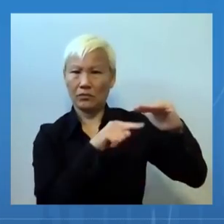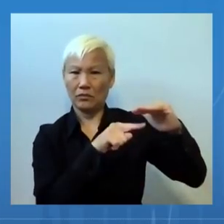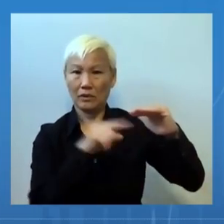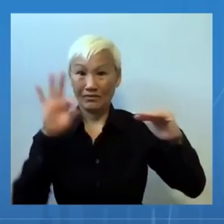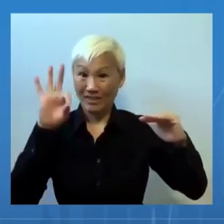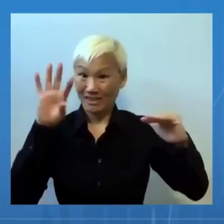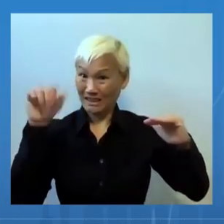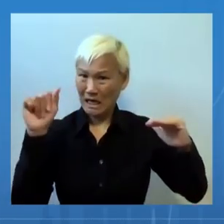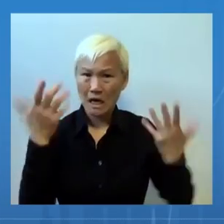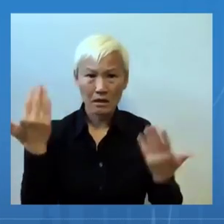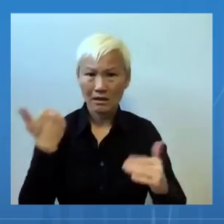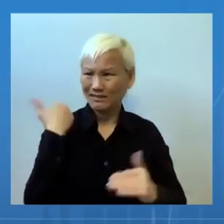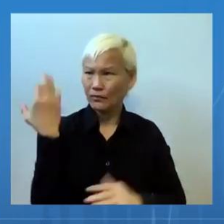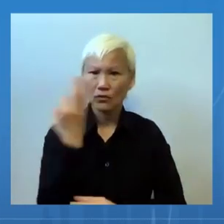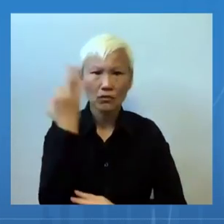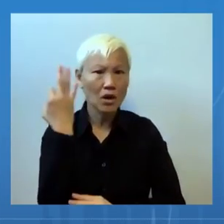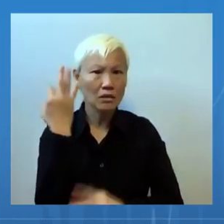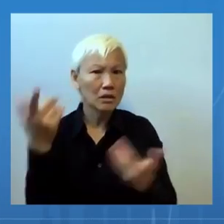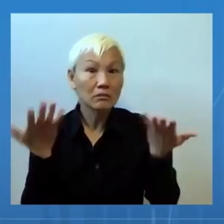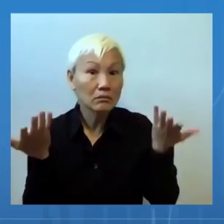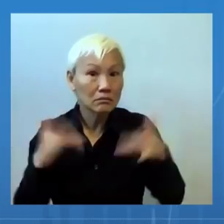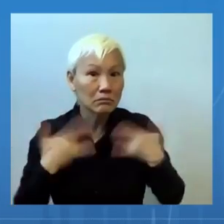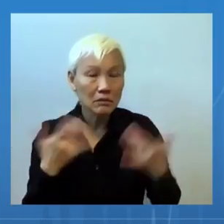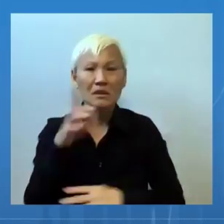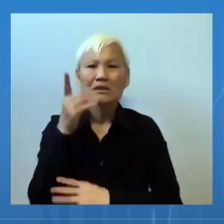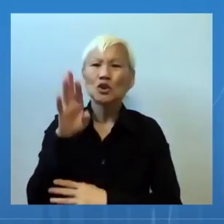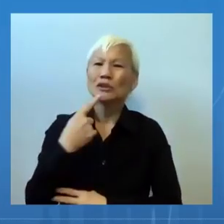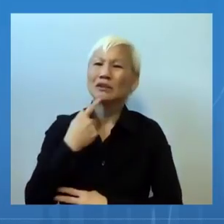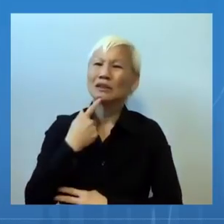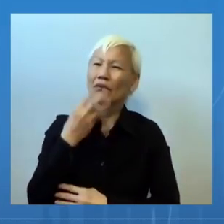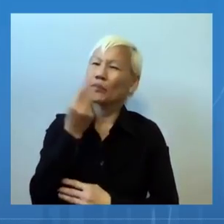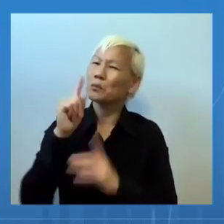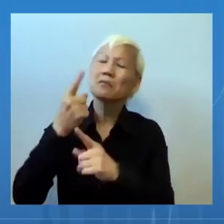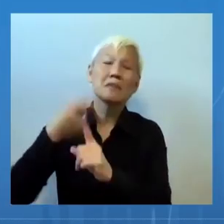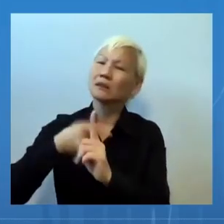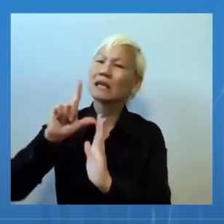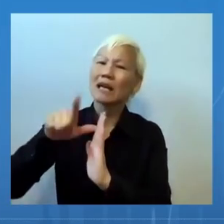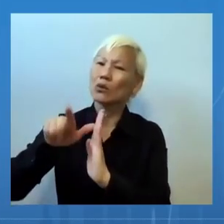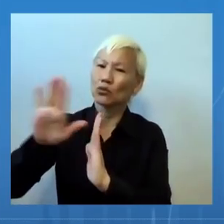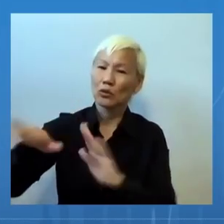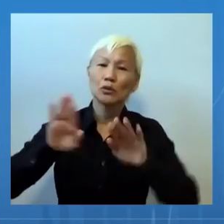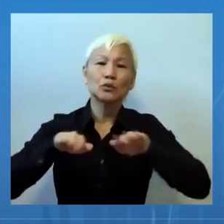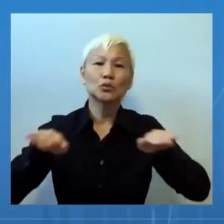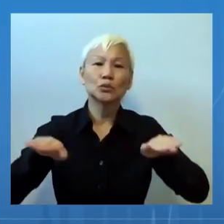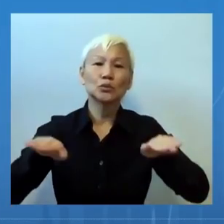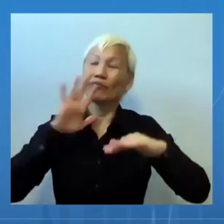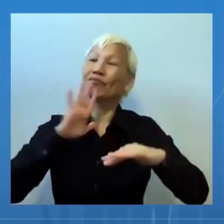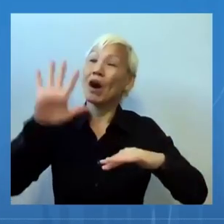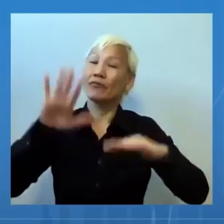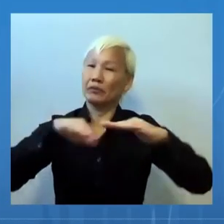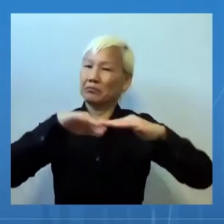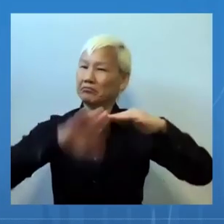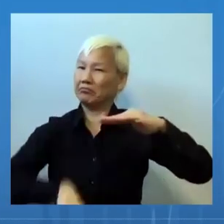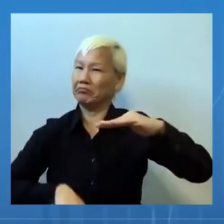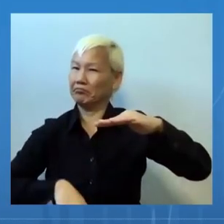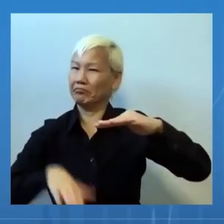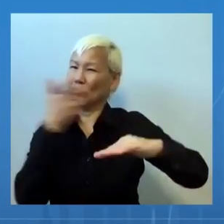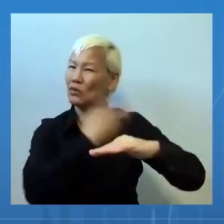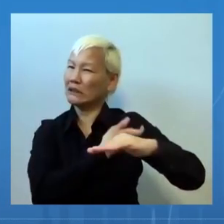suggested it would be a few months off, mainly because of when the kids were enrolled in the trial but also because the risk-benefit is different for younger kids,